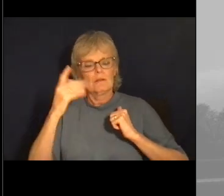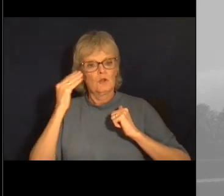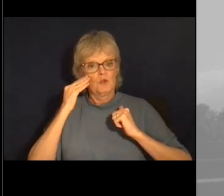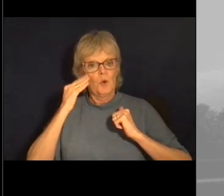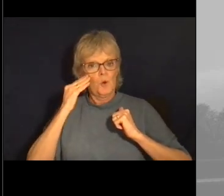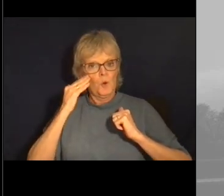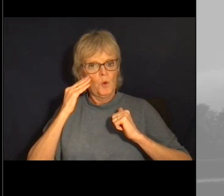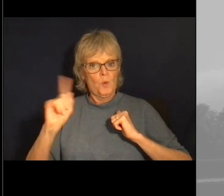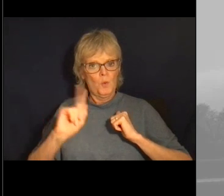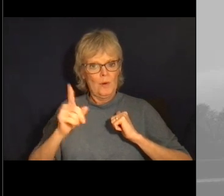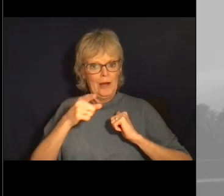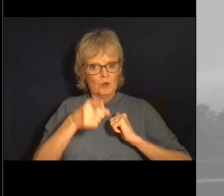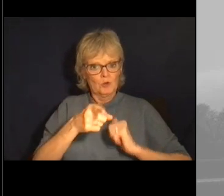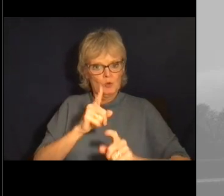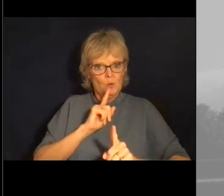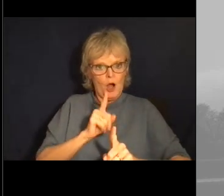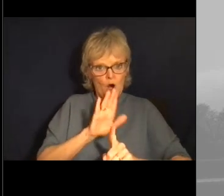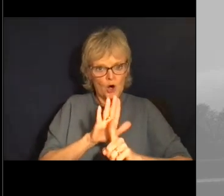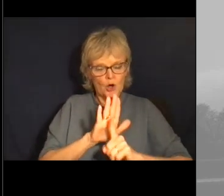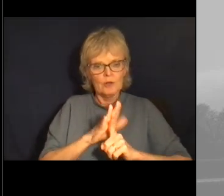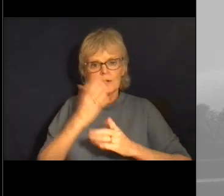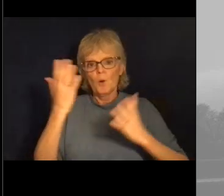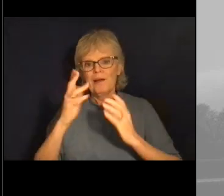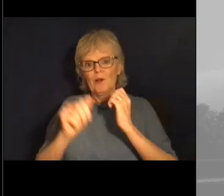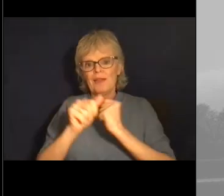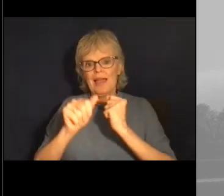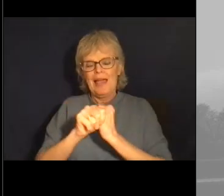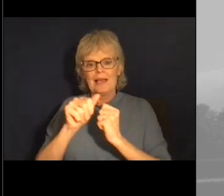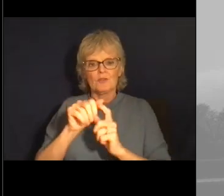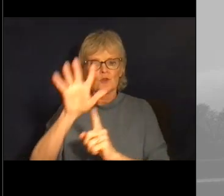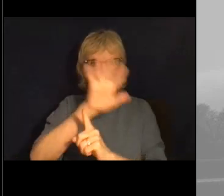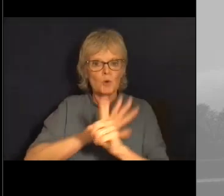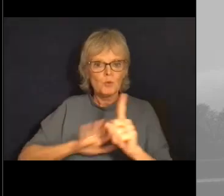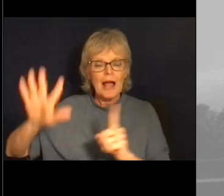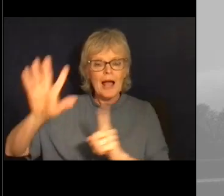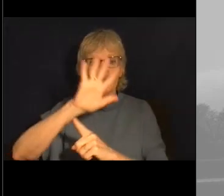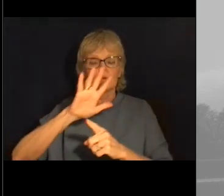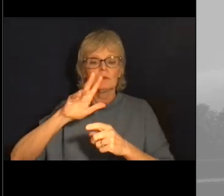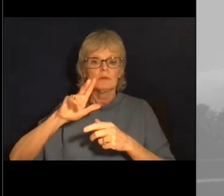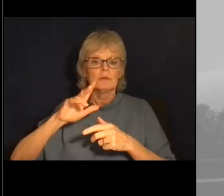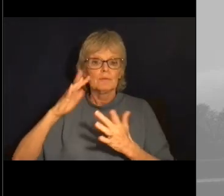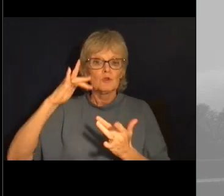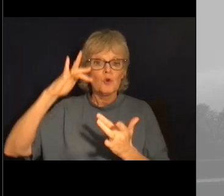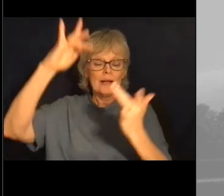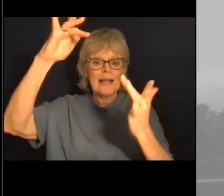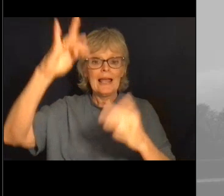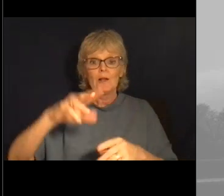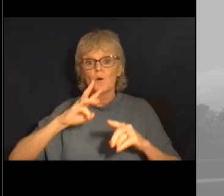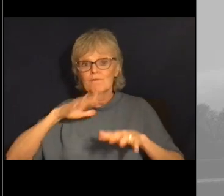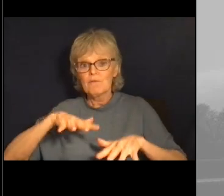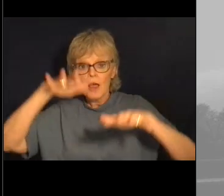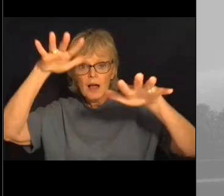Know where you are. What sort of hazards do I need to worry about? Is it tornadoes or flooding or all of it? You know, do I need to worry about the winds?